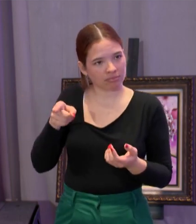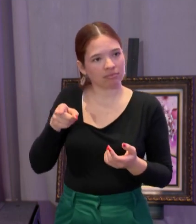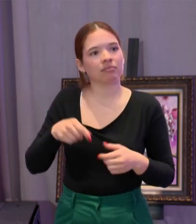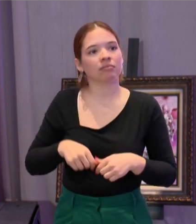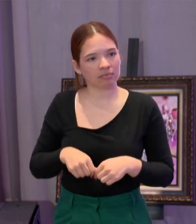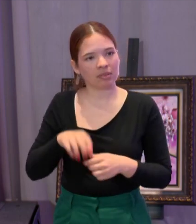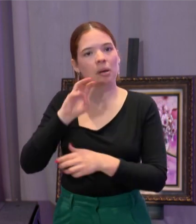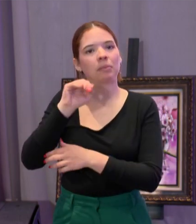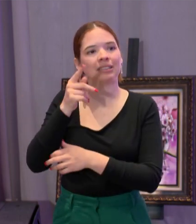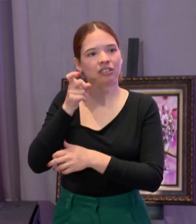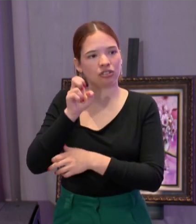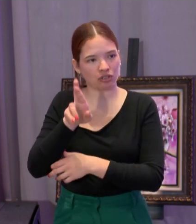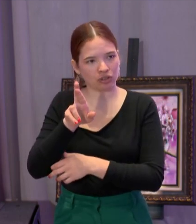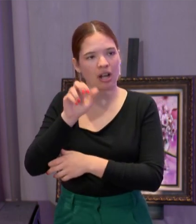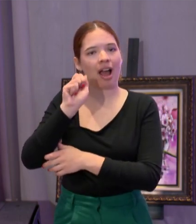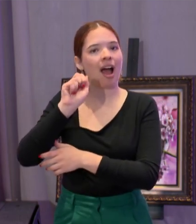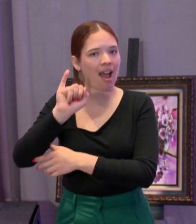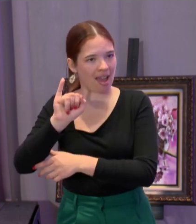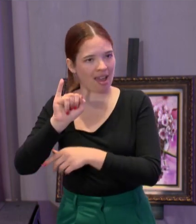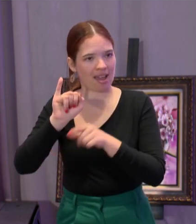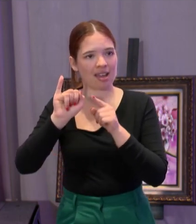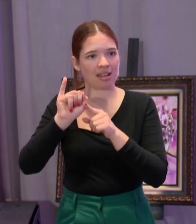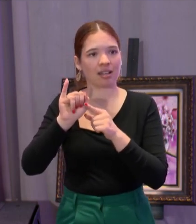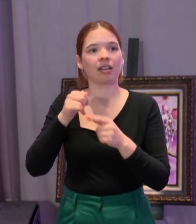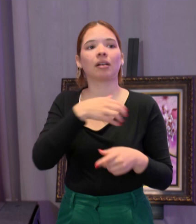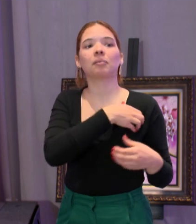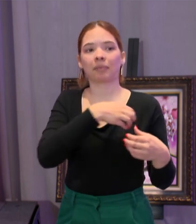KOICHI AI, HEAD CHANCELLOR MINISTER FOR PUBLIC AFFAIRS FROM THE EMBASSY OF JAPAN.